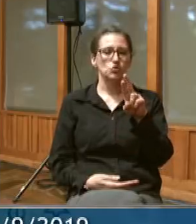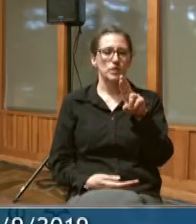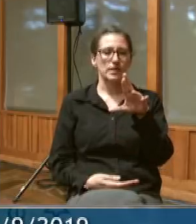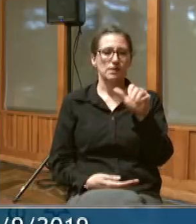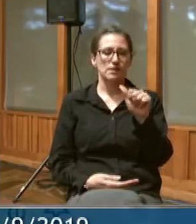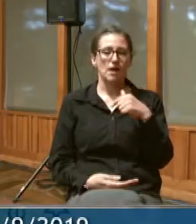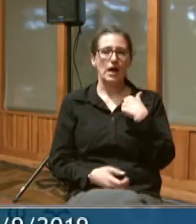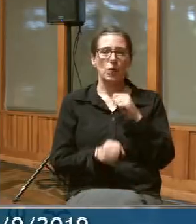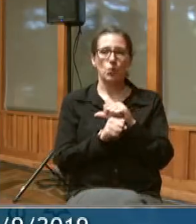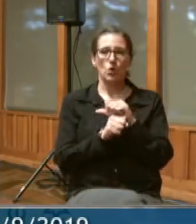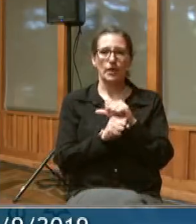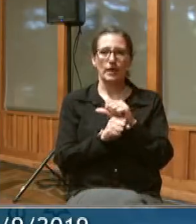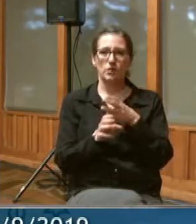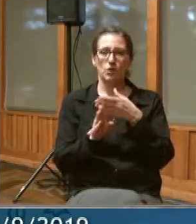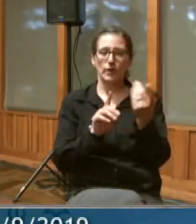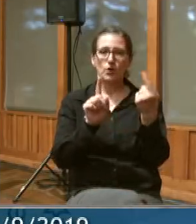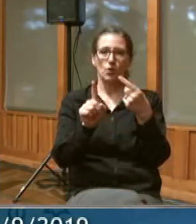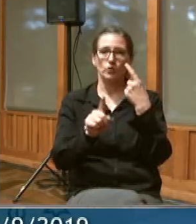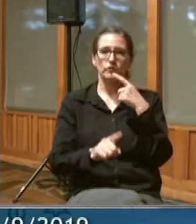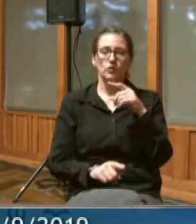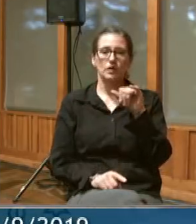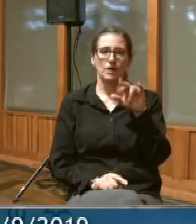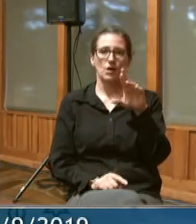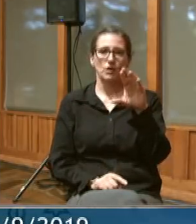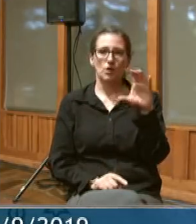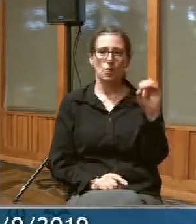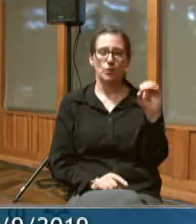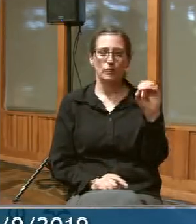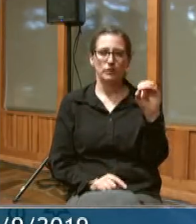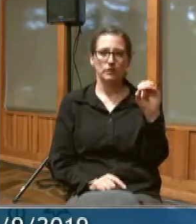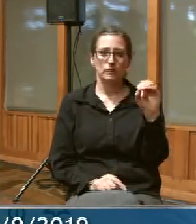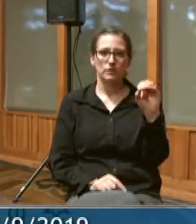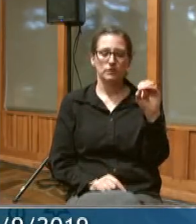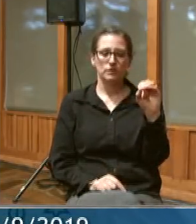Wheeler: THANK YOU. >> GOOD EVENING, MAYOR, COMMISSIONERS. I'M --